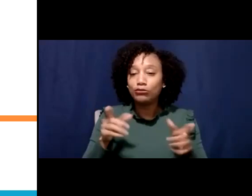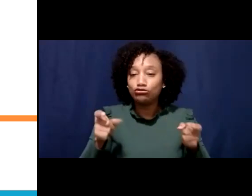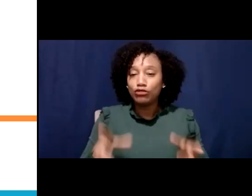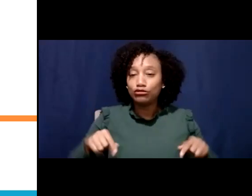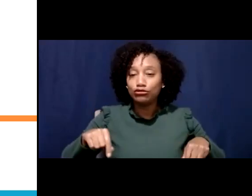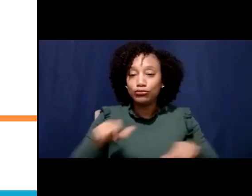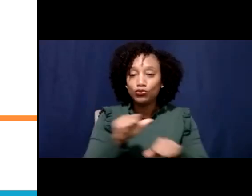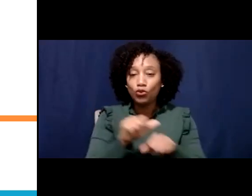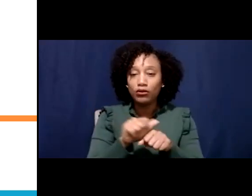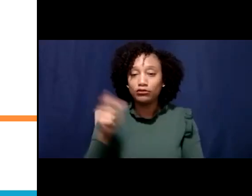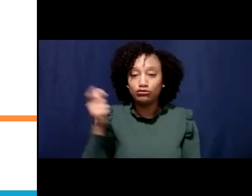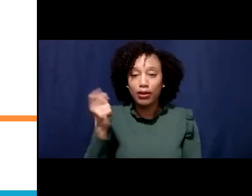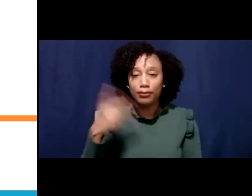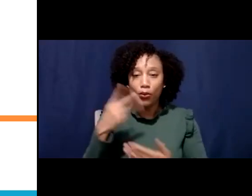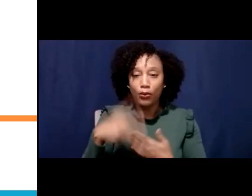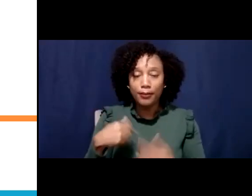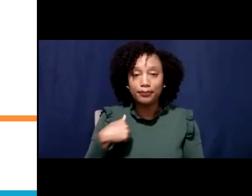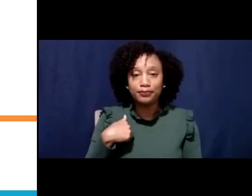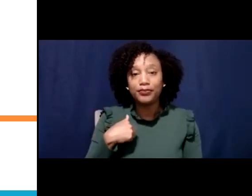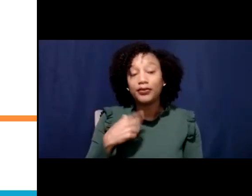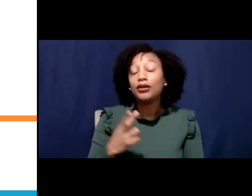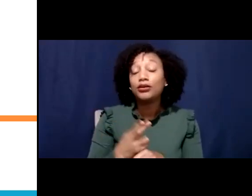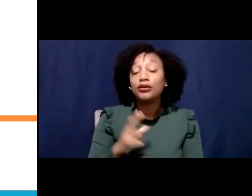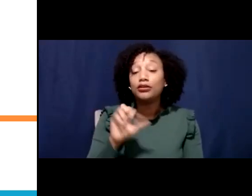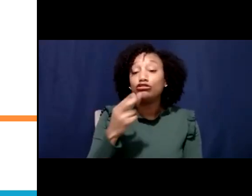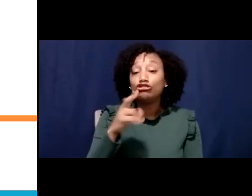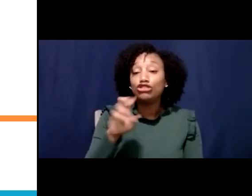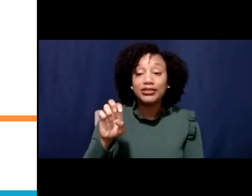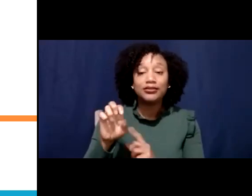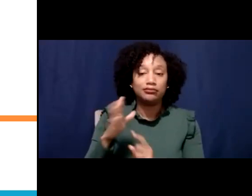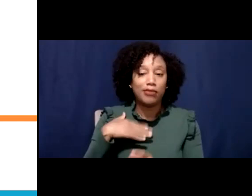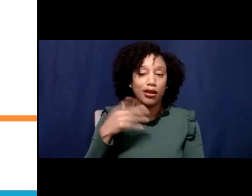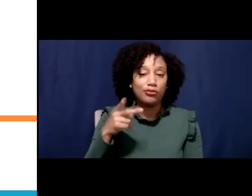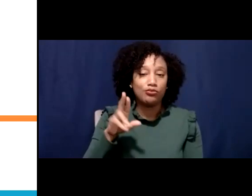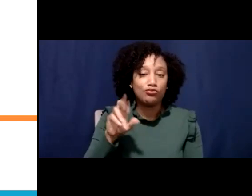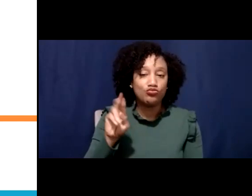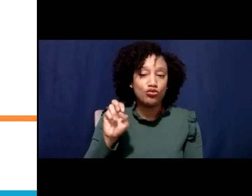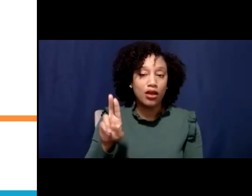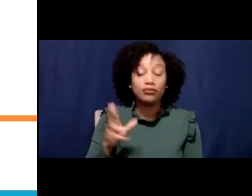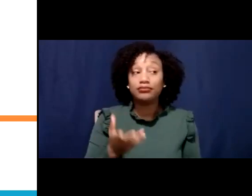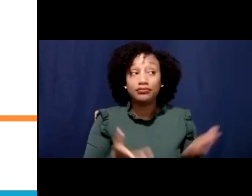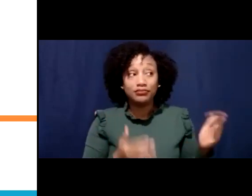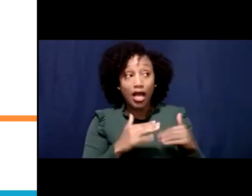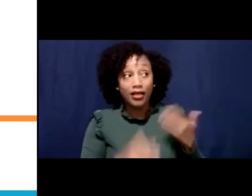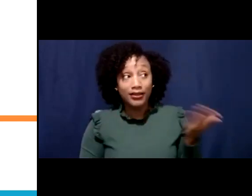on this grant program and I use she/her pronouns. My colleague, Jovan Rebollar, is the other program director